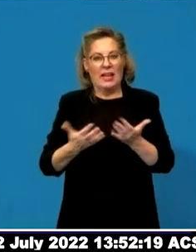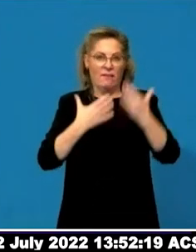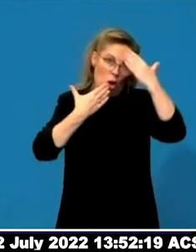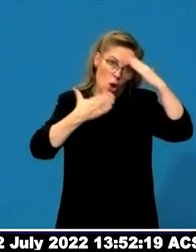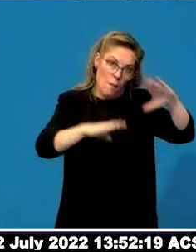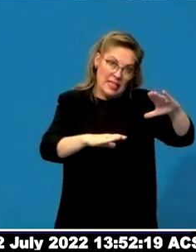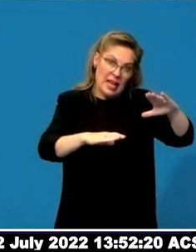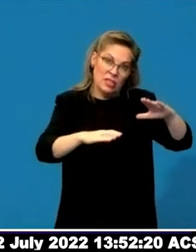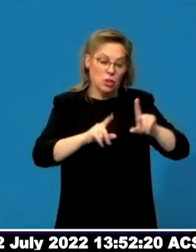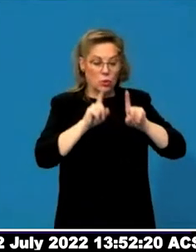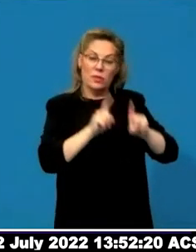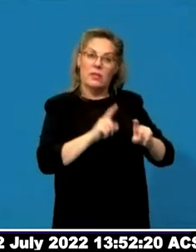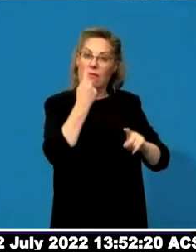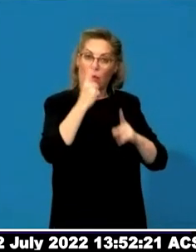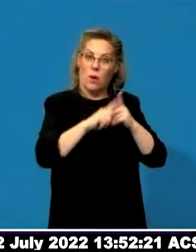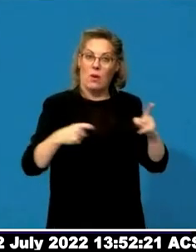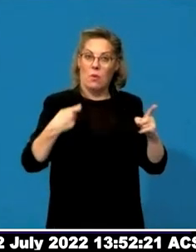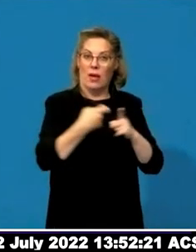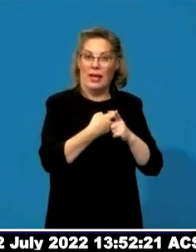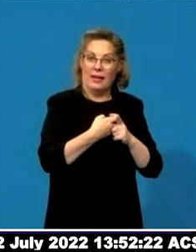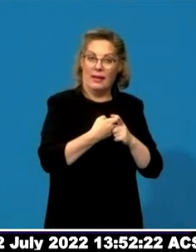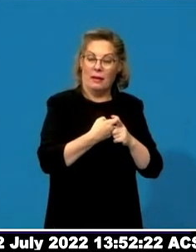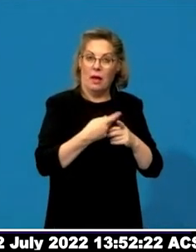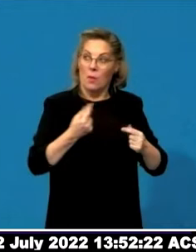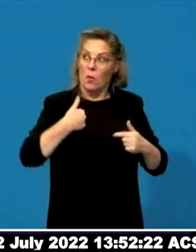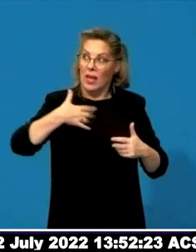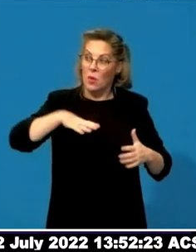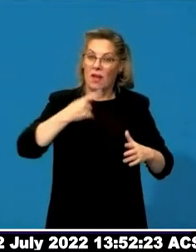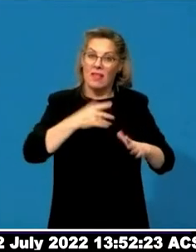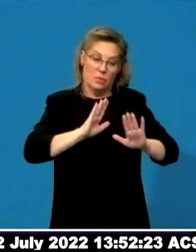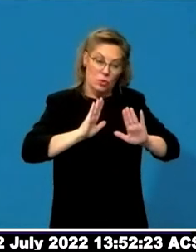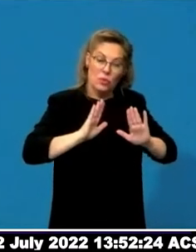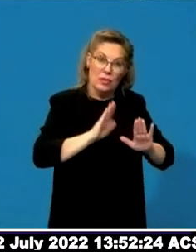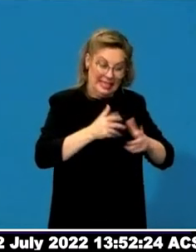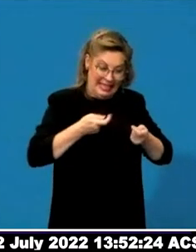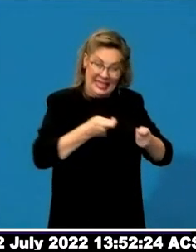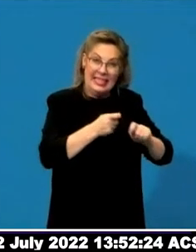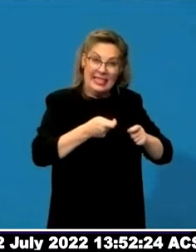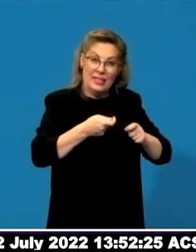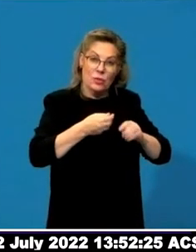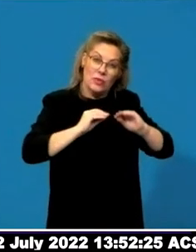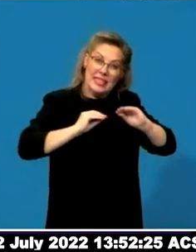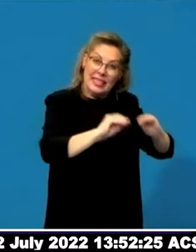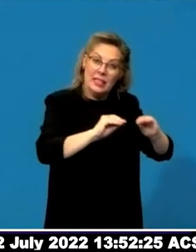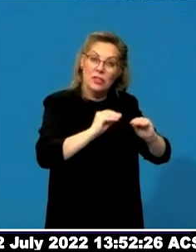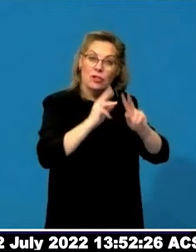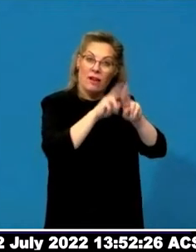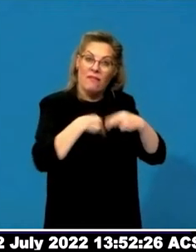for a week so that they could access a block of therapy and capacity-building. And in that particular case, who had authority